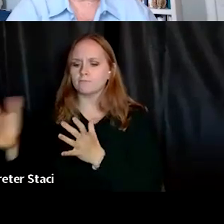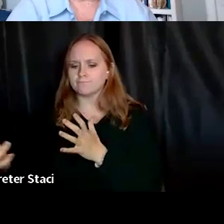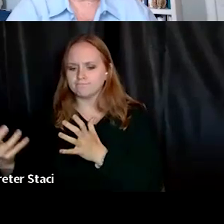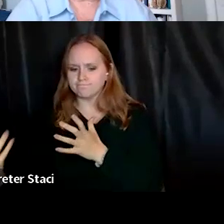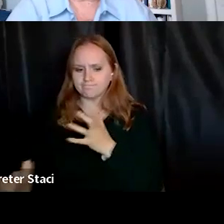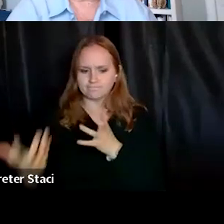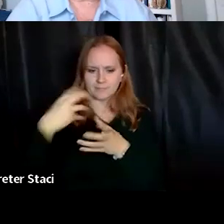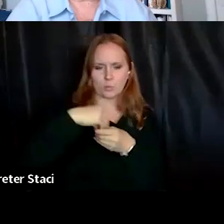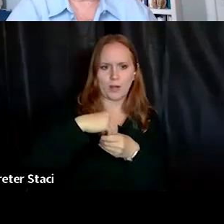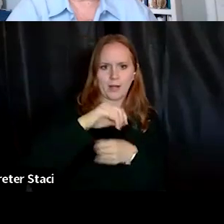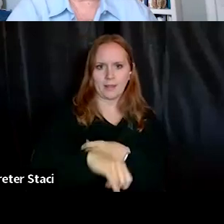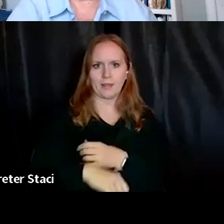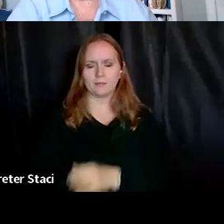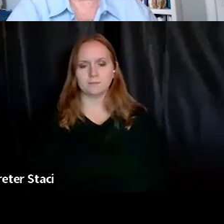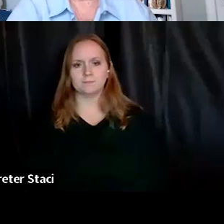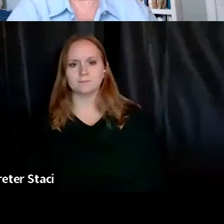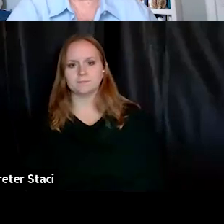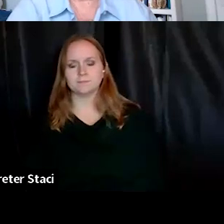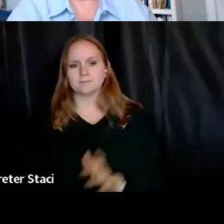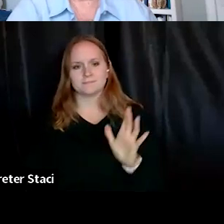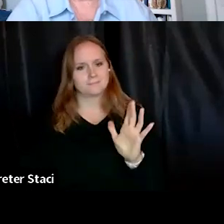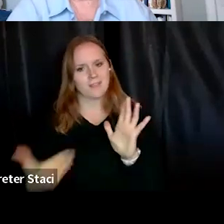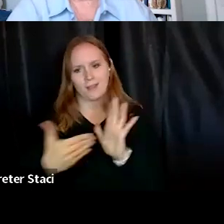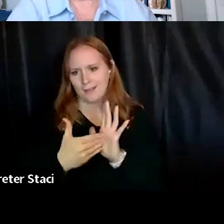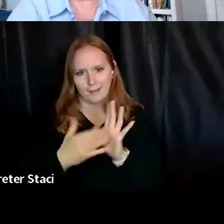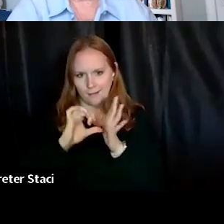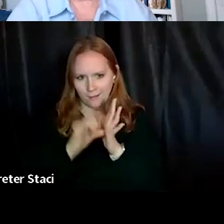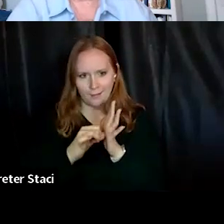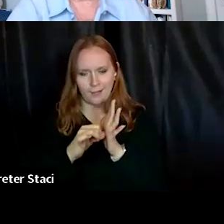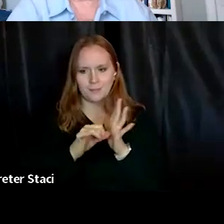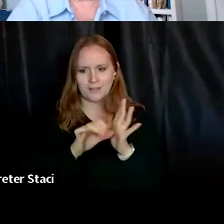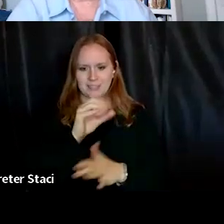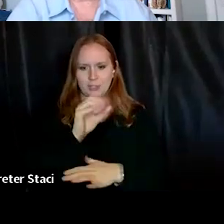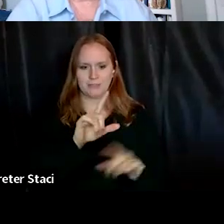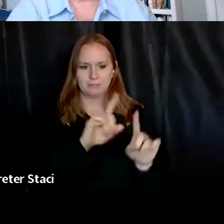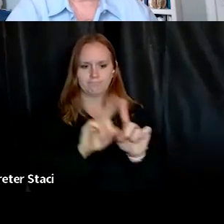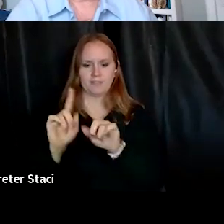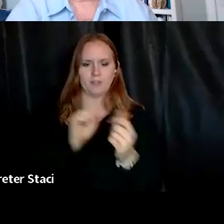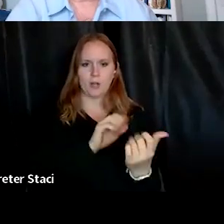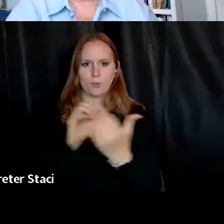So I think, again, like every CoC has a little bit different approach and a little bit different priorities.